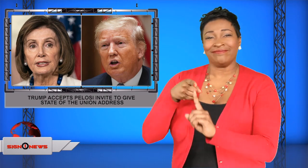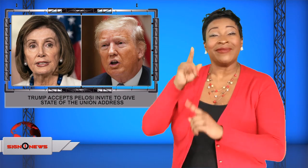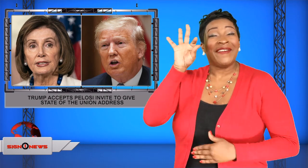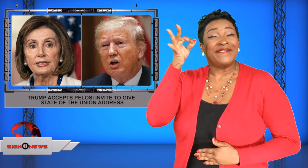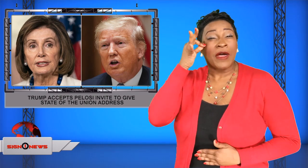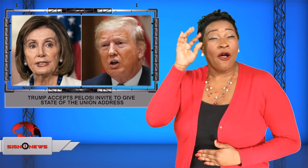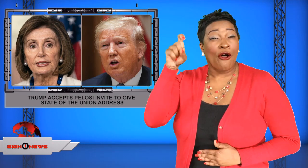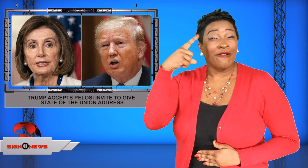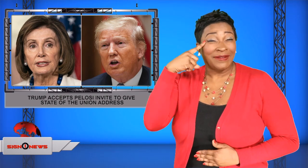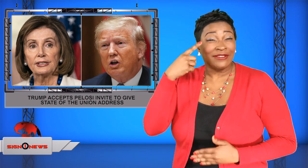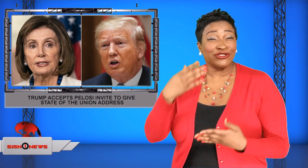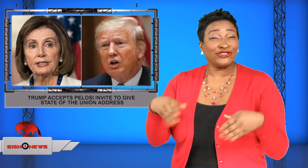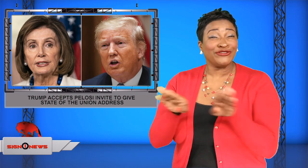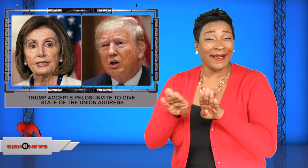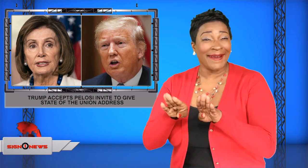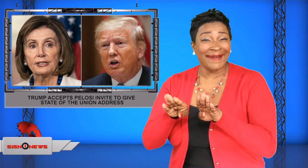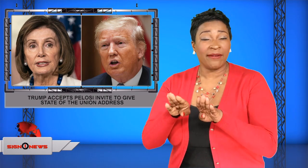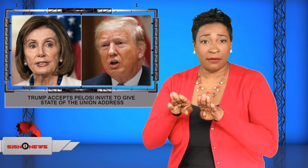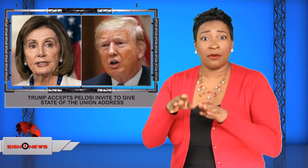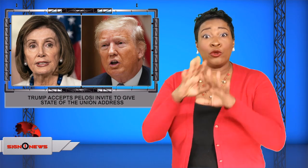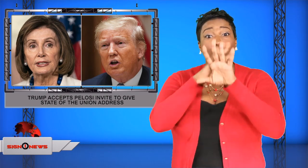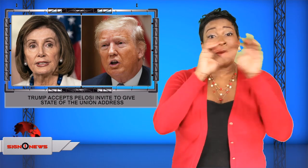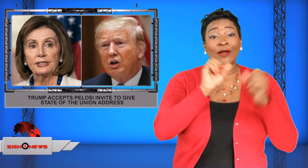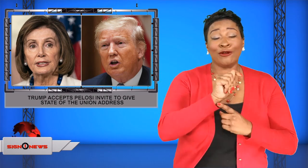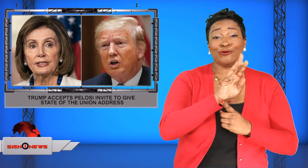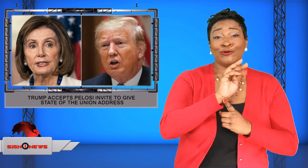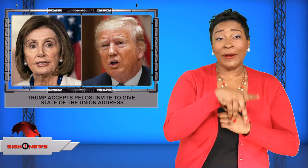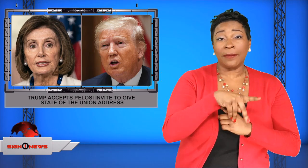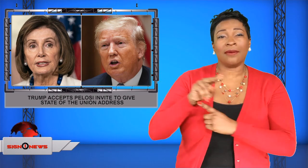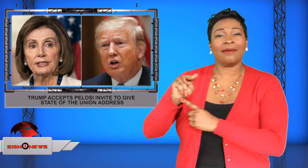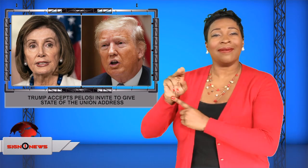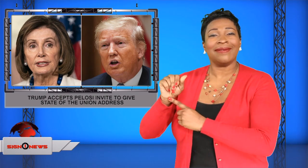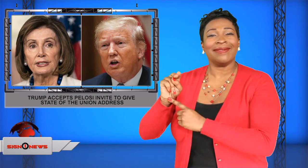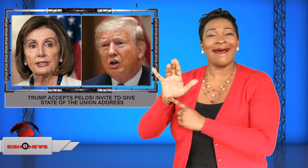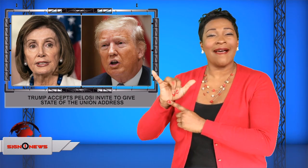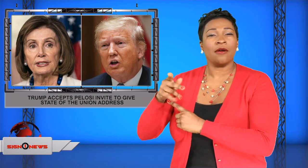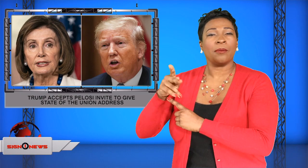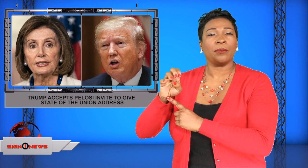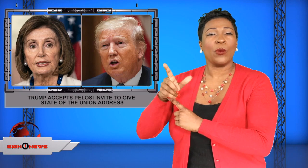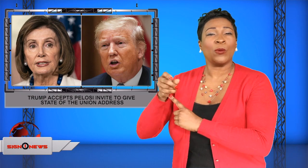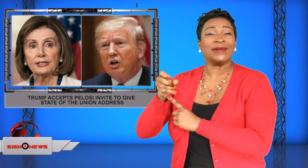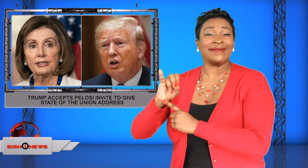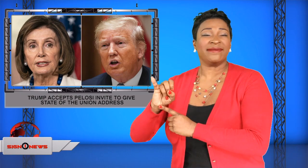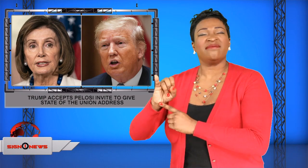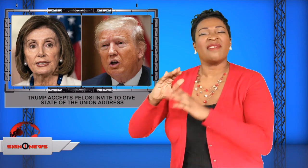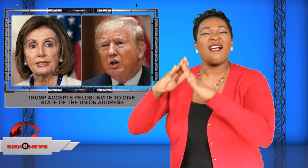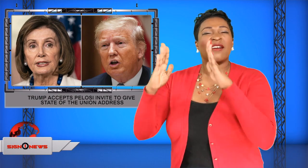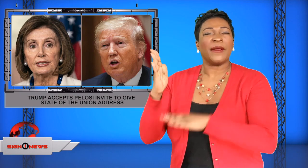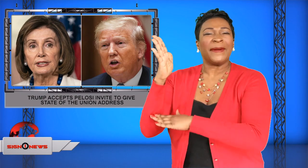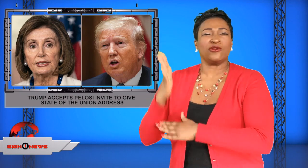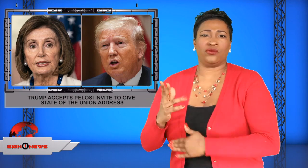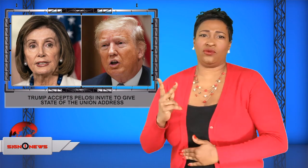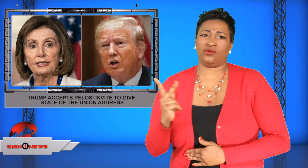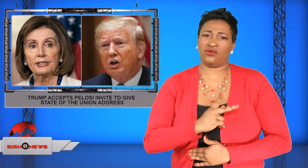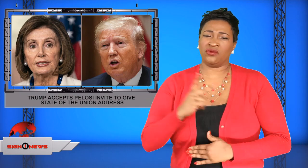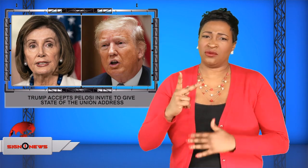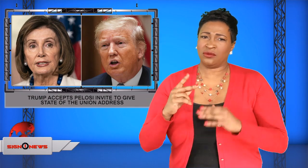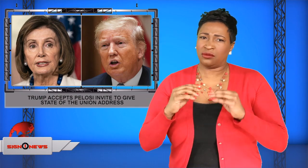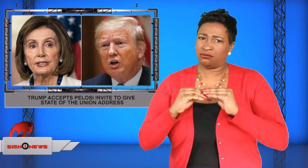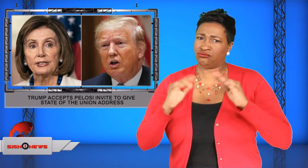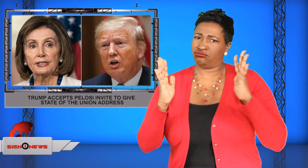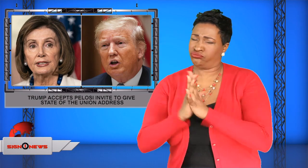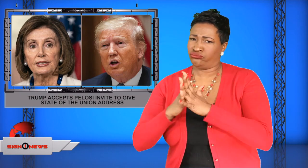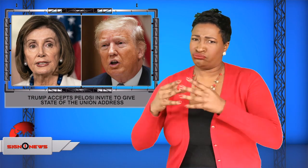canceled because of a contentious fight between President Trump and House Speaker Nancy Pelosi